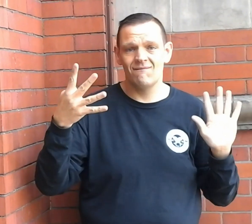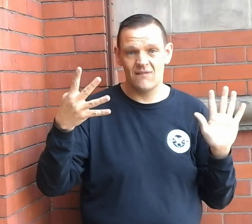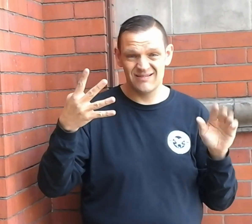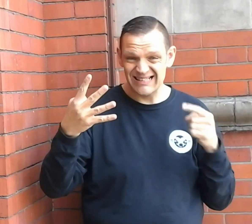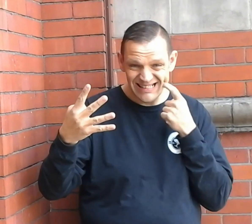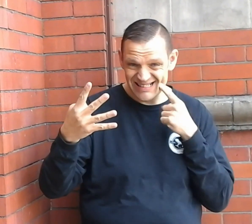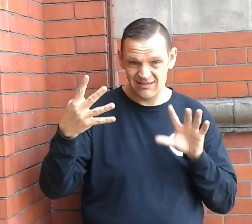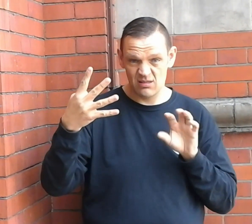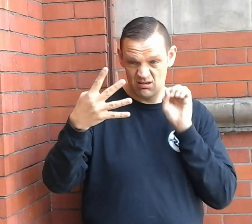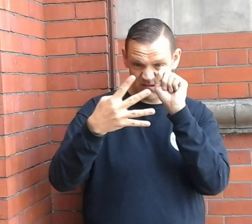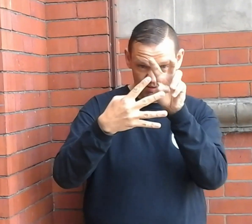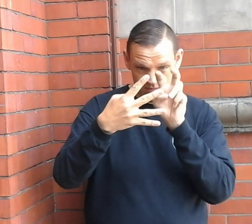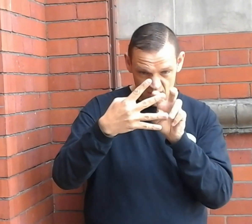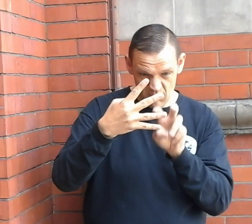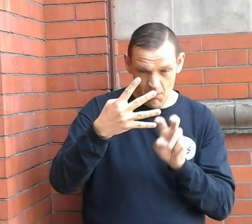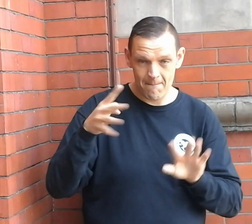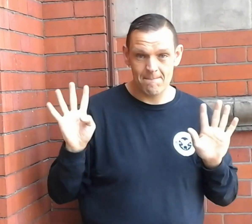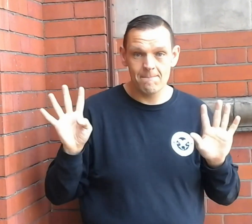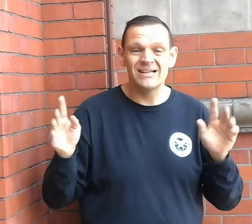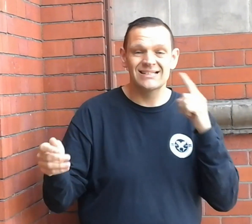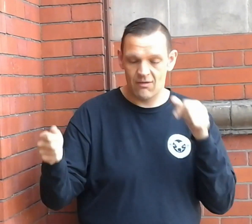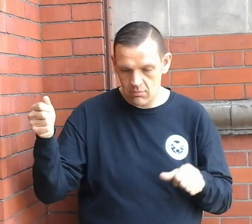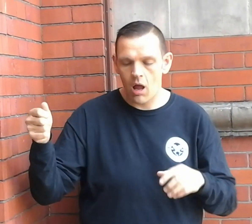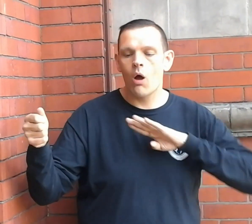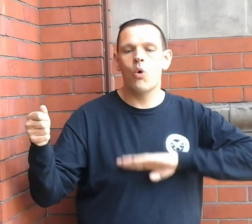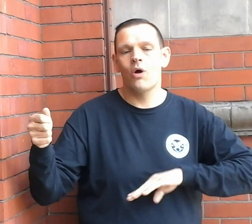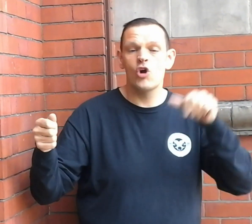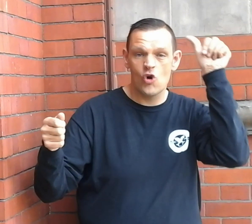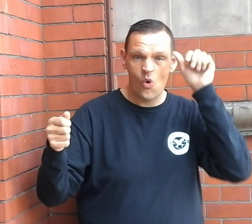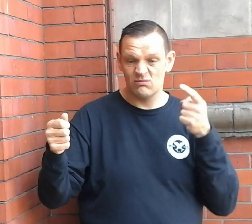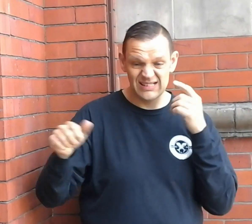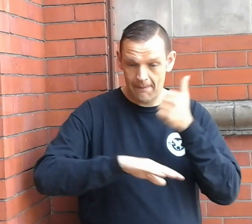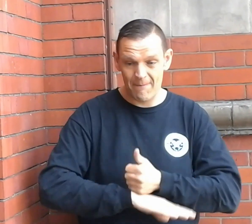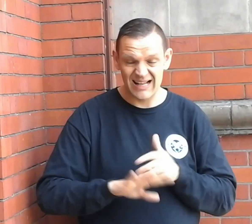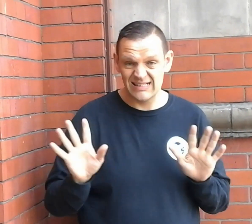enough. So that's it it's easy, and then the deaf person can understand the